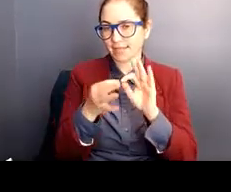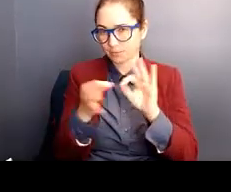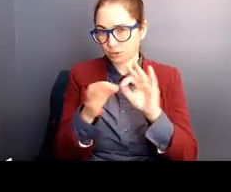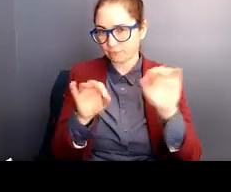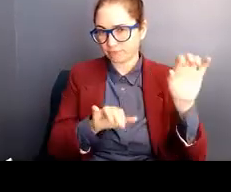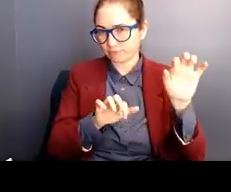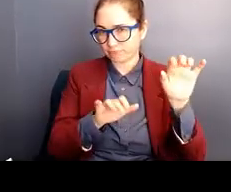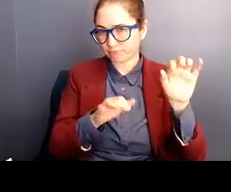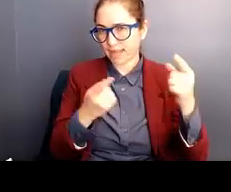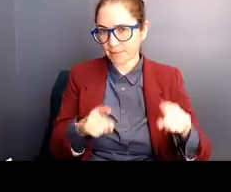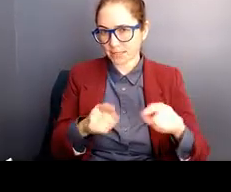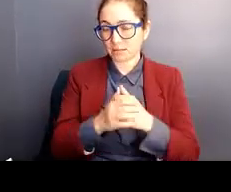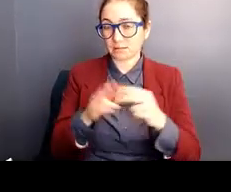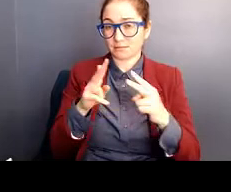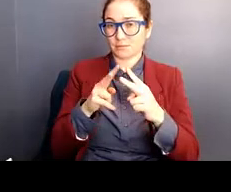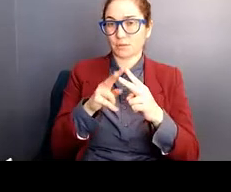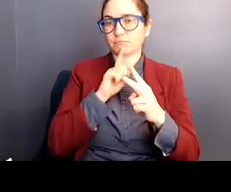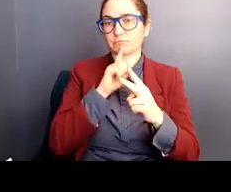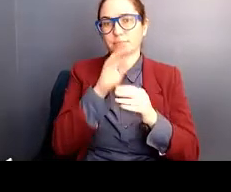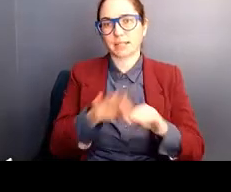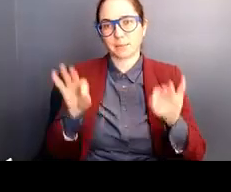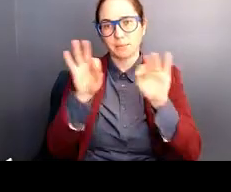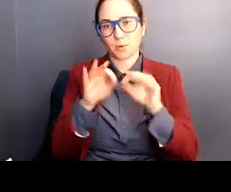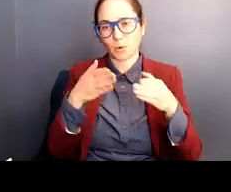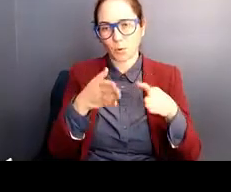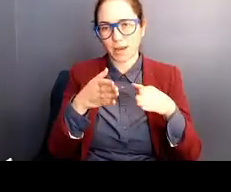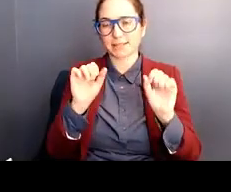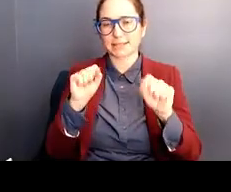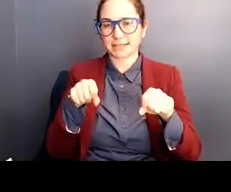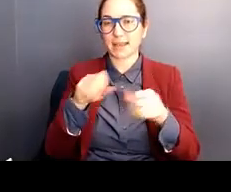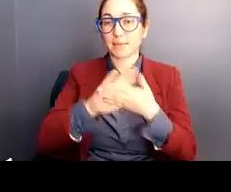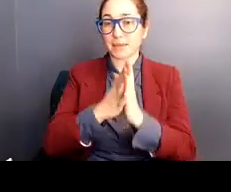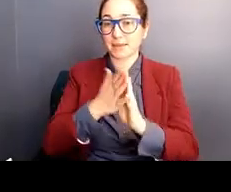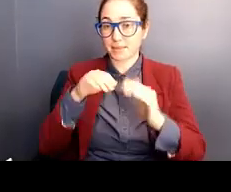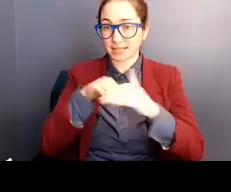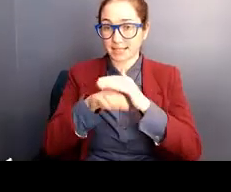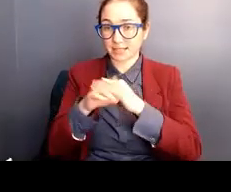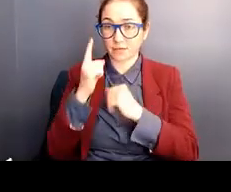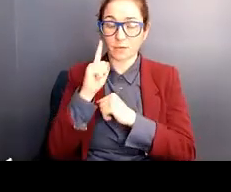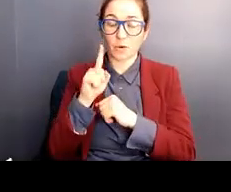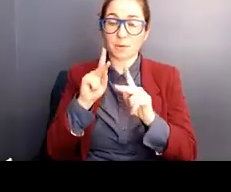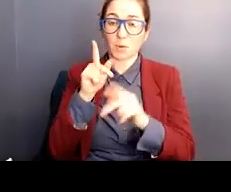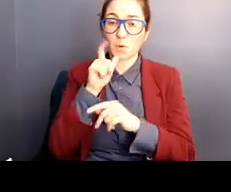So those are two really key ways that we're going to make content accessible for people who are deaf or hard-of-hearing.